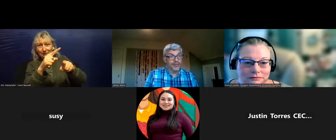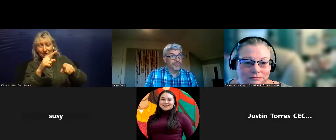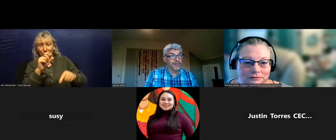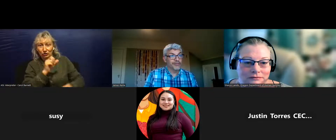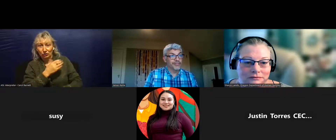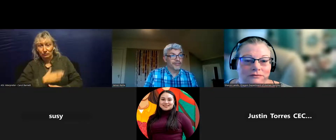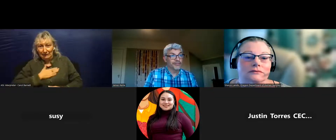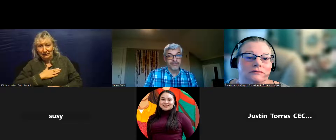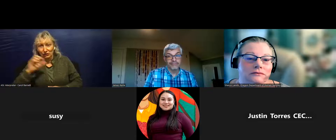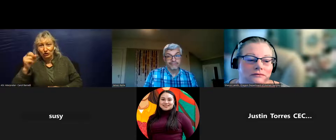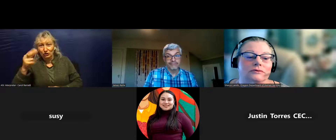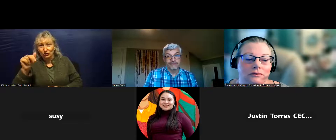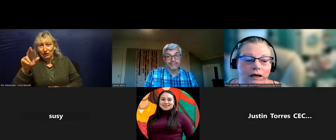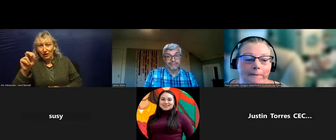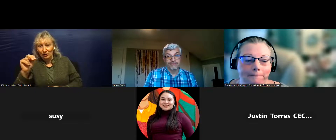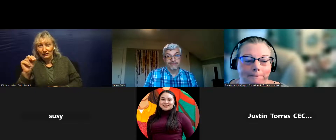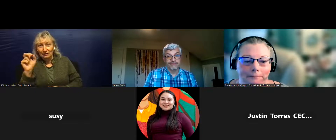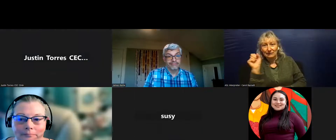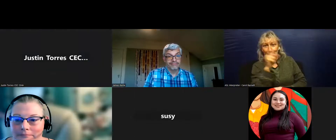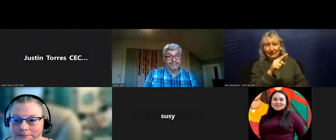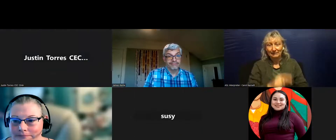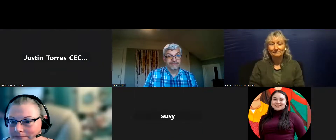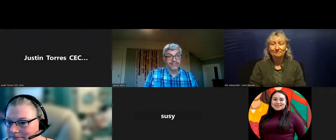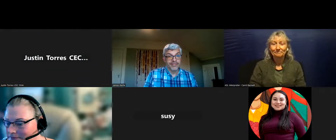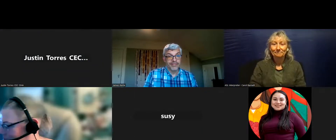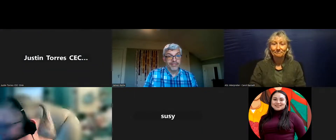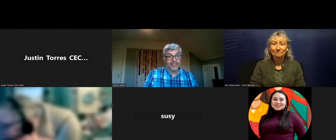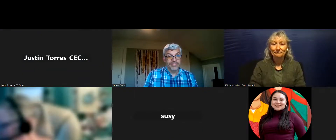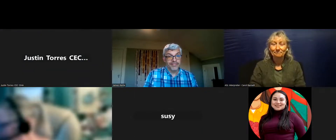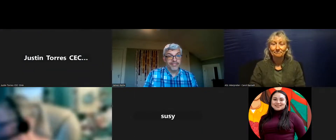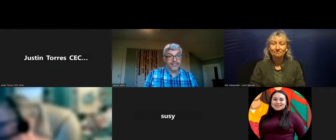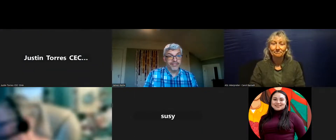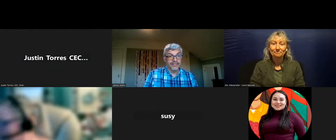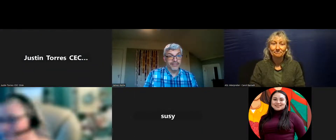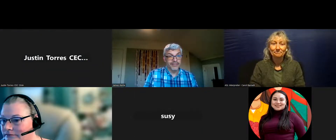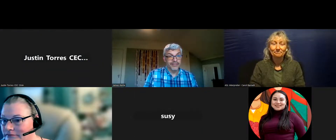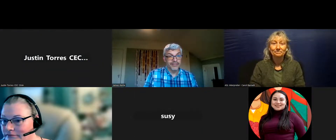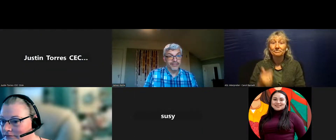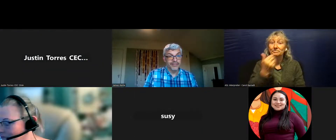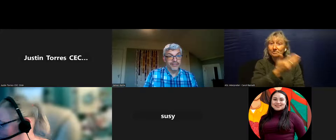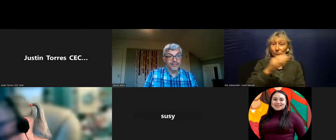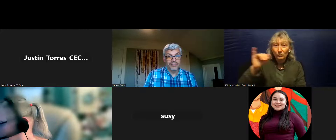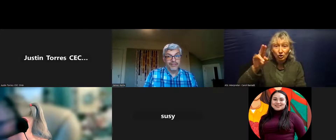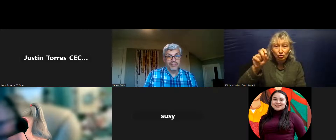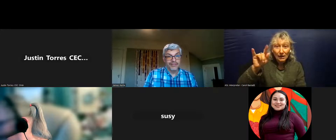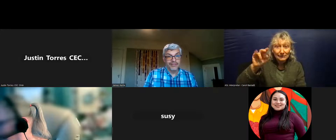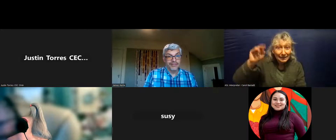I'll send you my my email. Okay, Sharon go ahead and send me that kind of too.